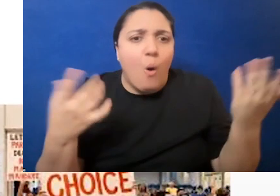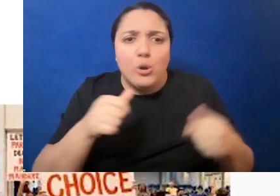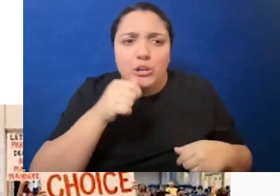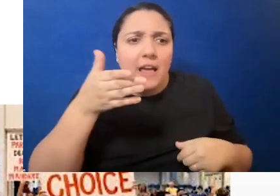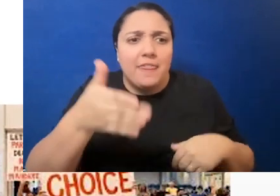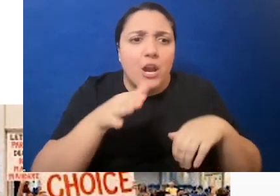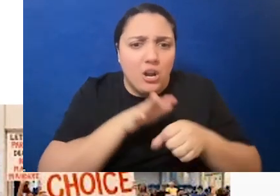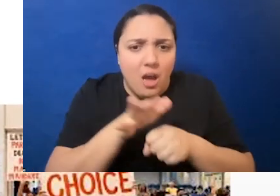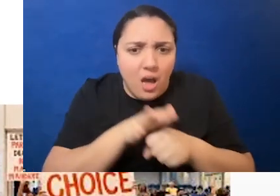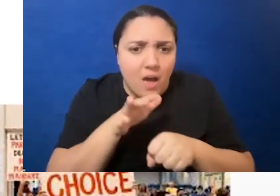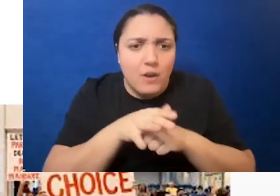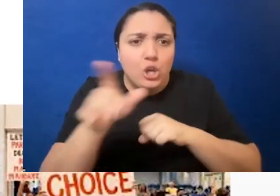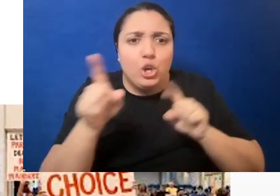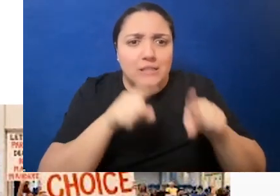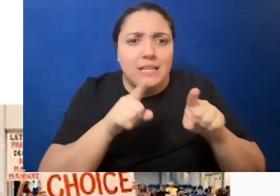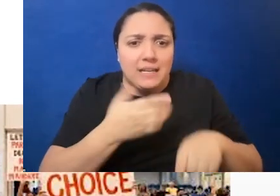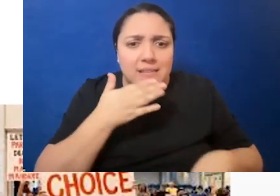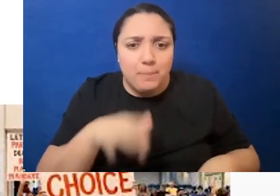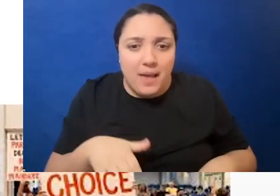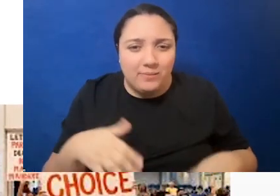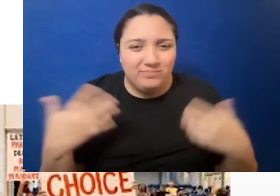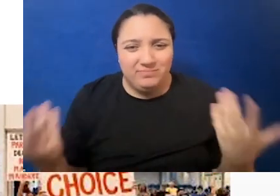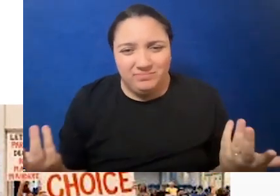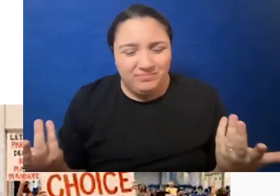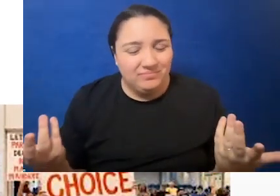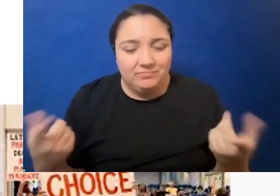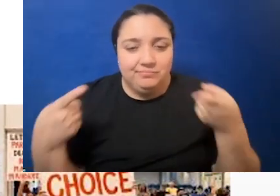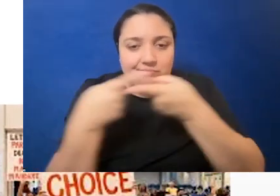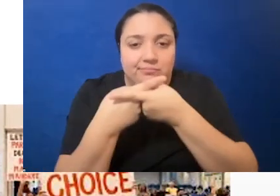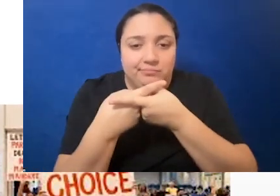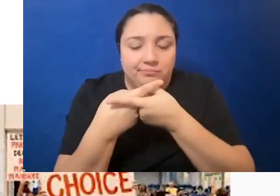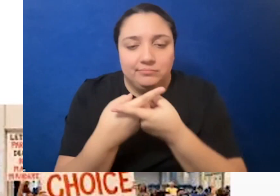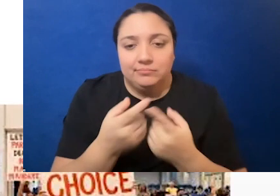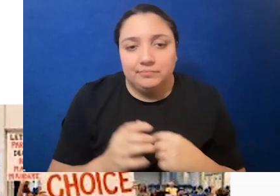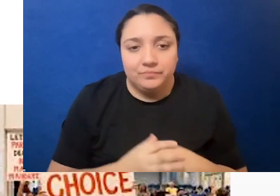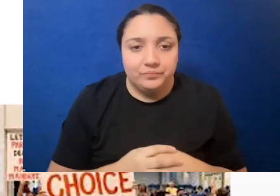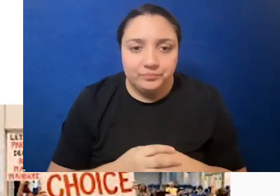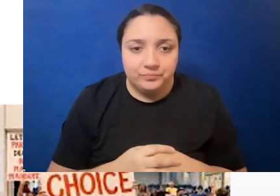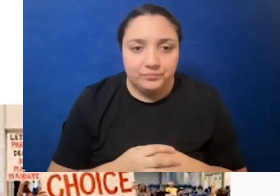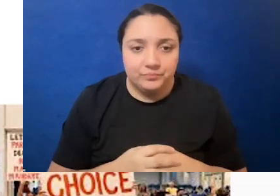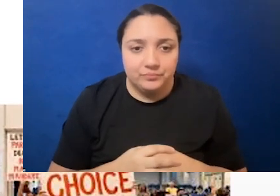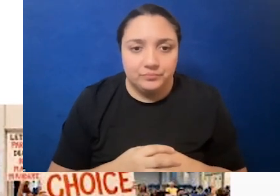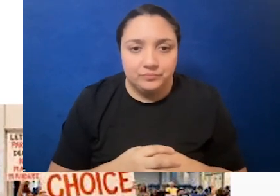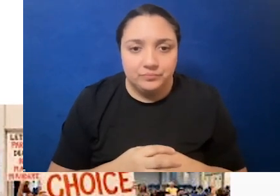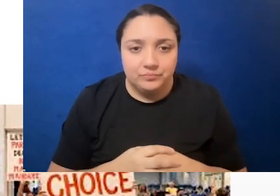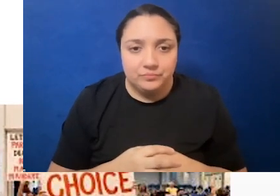HEARING FROM THE SCHOOL THAT YOU ARE NOT THERE AND YOUR ATTENDANCE IS POOR. IT IS A VICIOUS CYCLE.